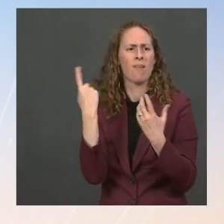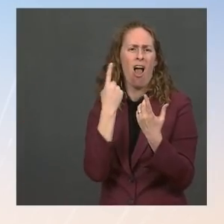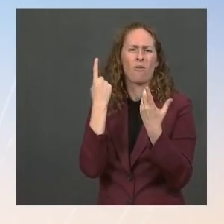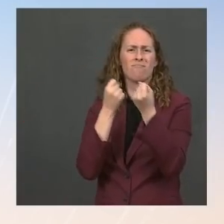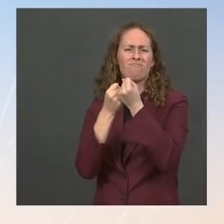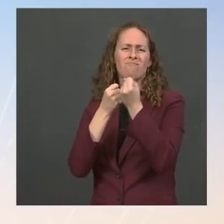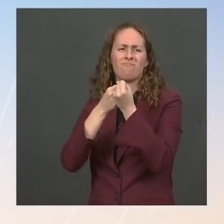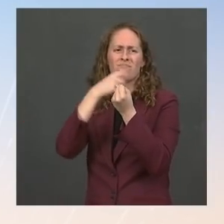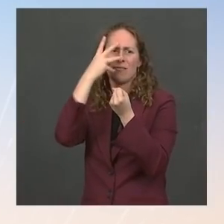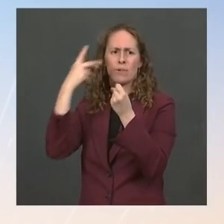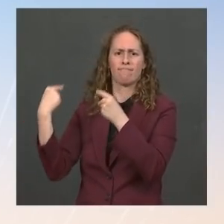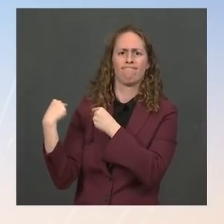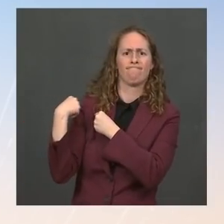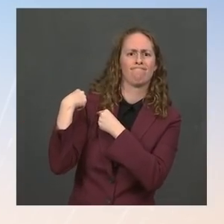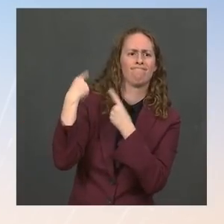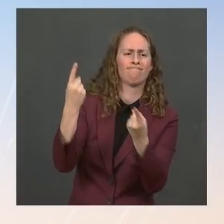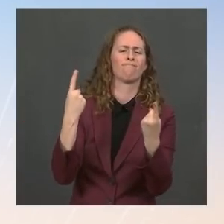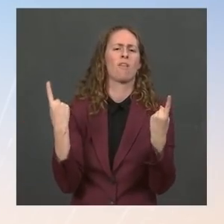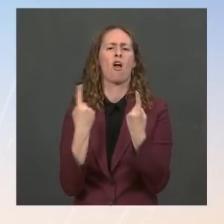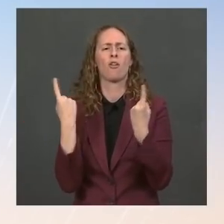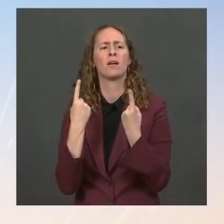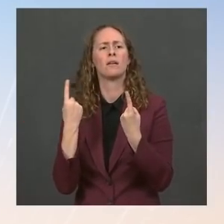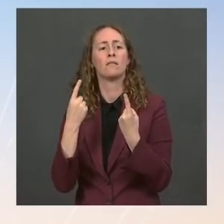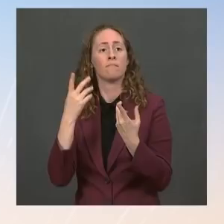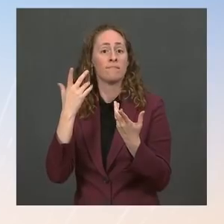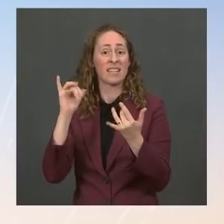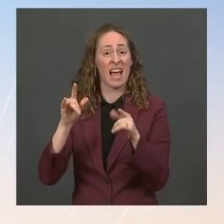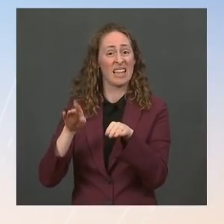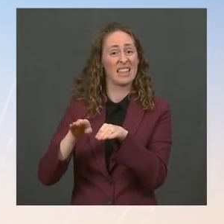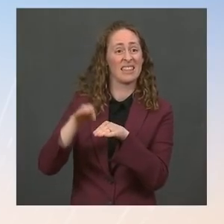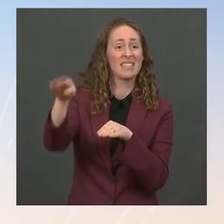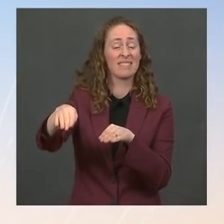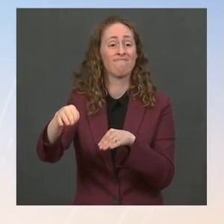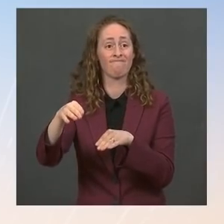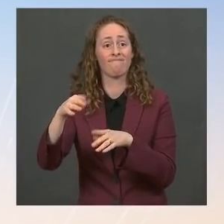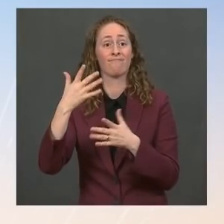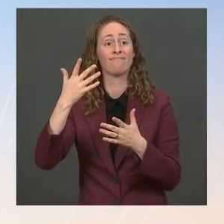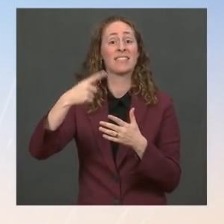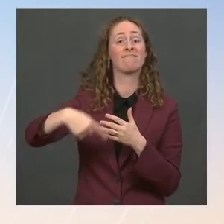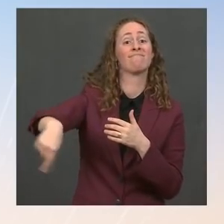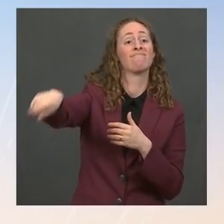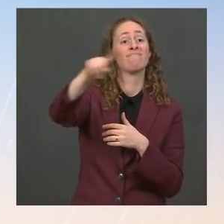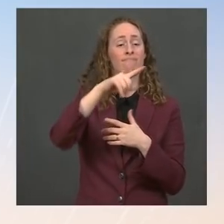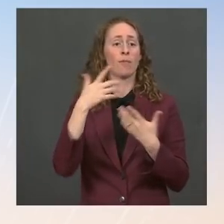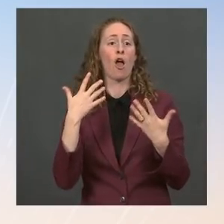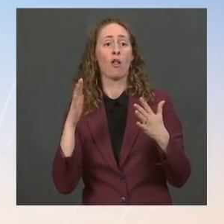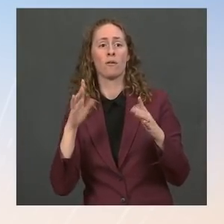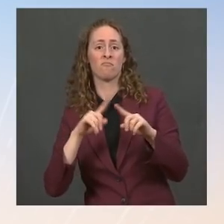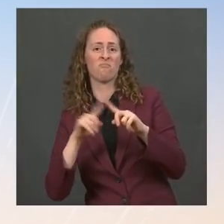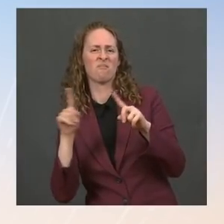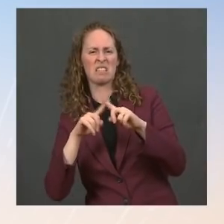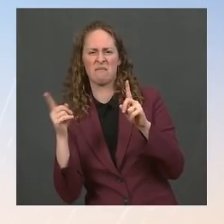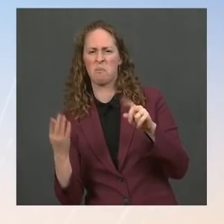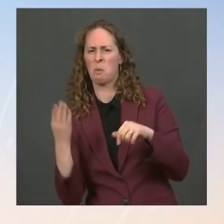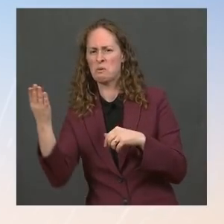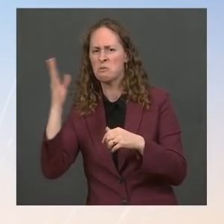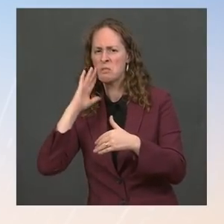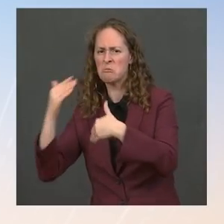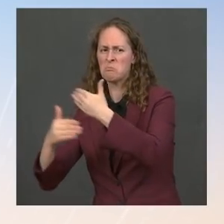That's really the next step in the process, but there are a number of members who are already working on that. The Press: Jen, immigration and Haiti. Ms Psaki: Let -- I'll go to you next, April. Let me just go -- go ahead.